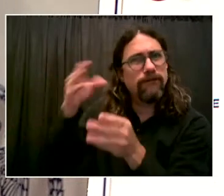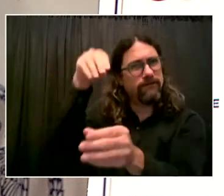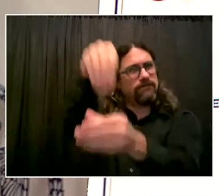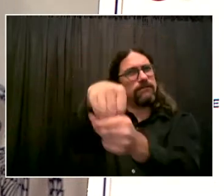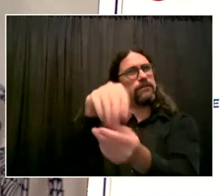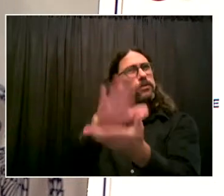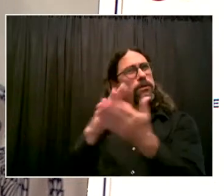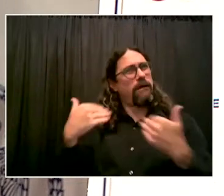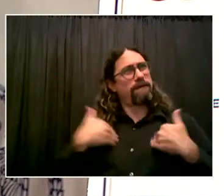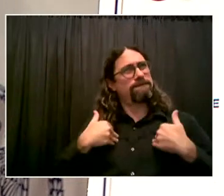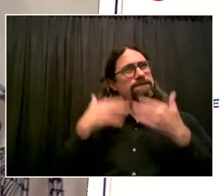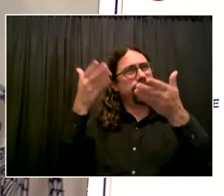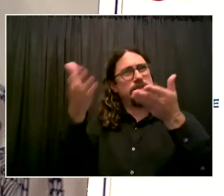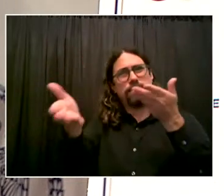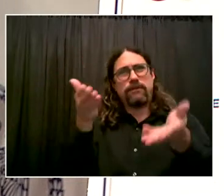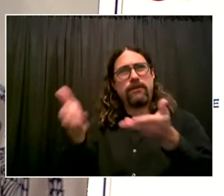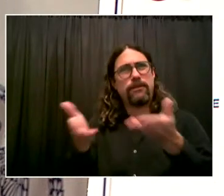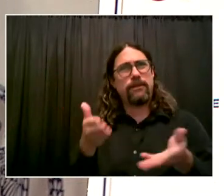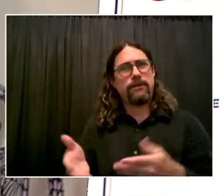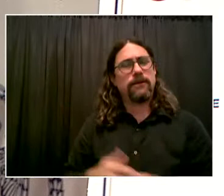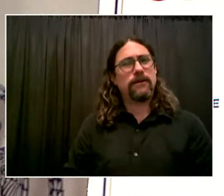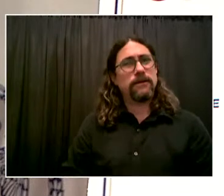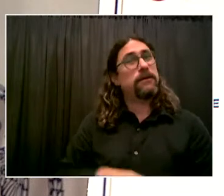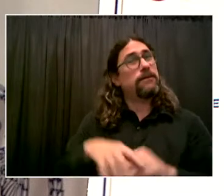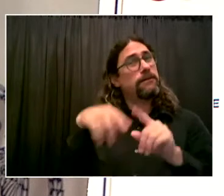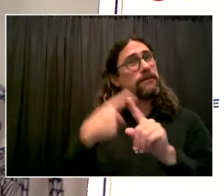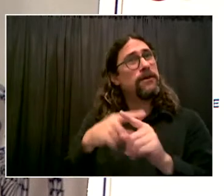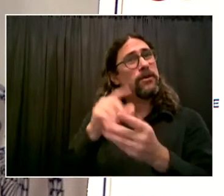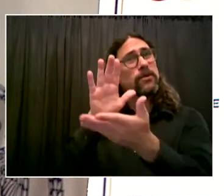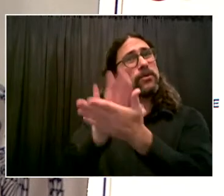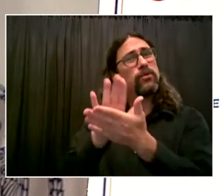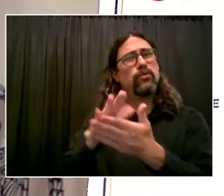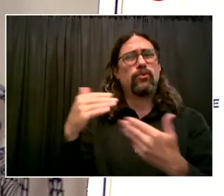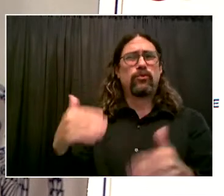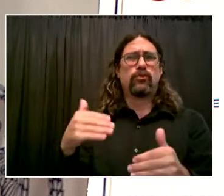WHEN WE ARE NOT IN SCHOOL. WE'VE PROVEN EVEN WITHUOT